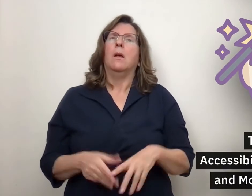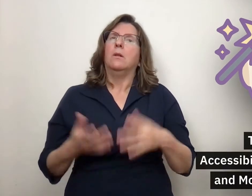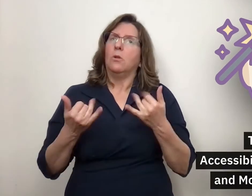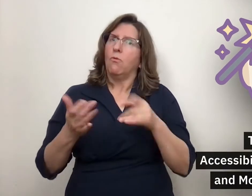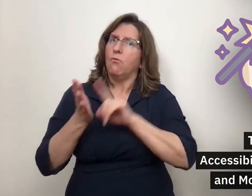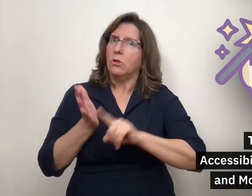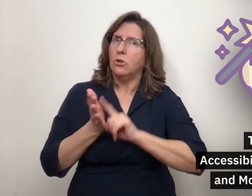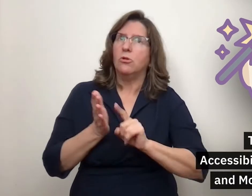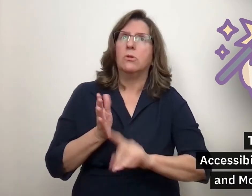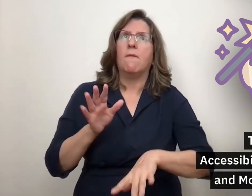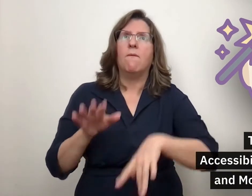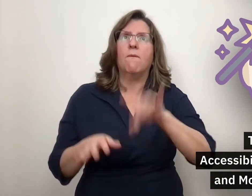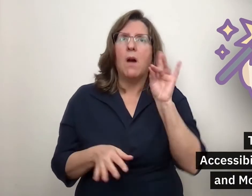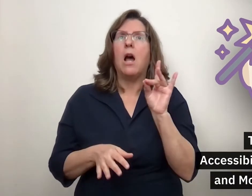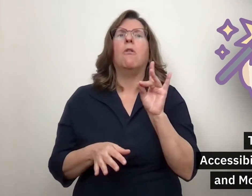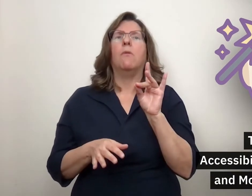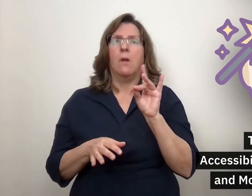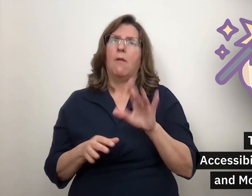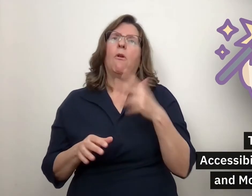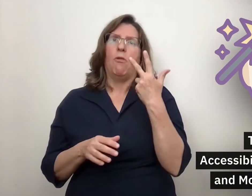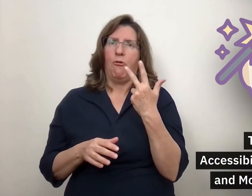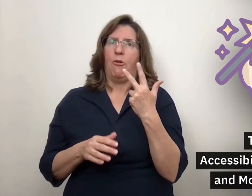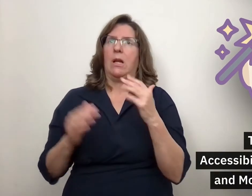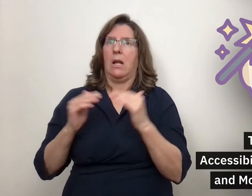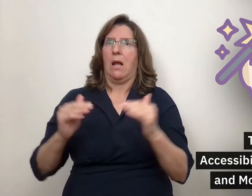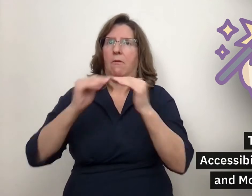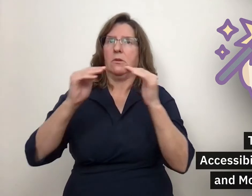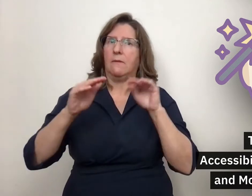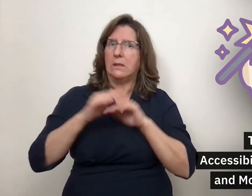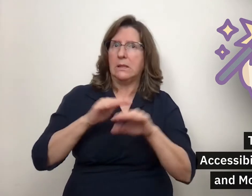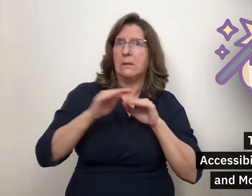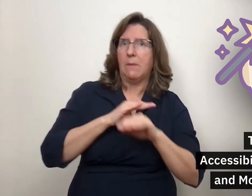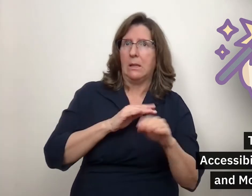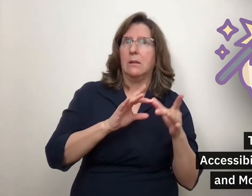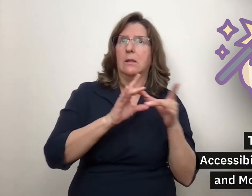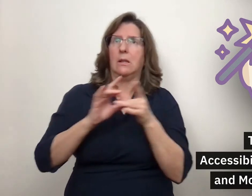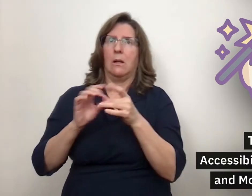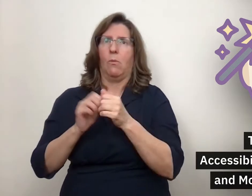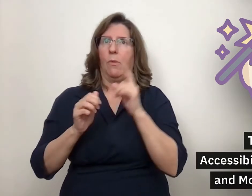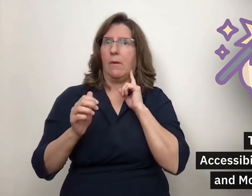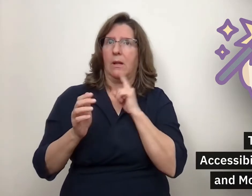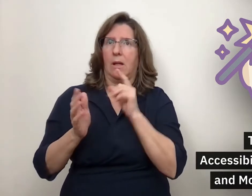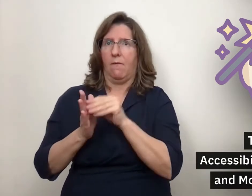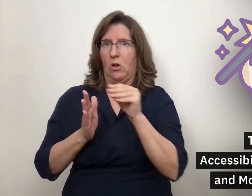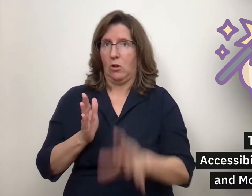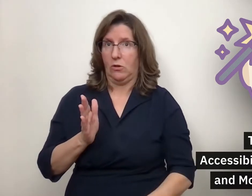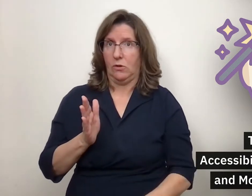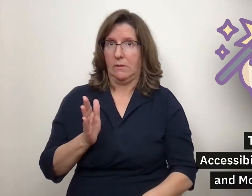Research has revealed that there are three levels of accessibility for deaf learners.